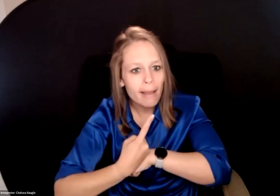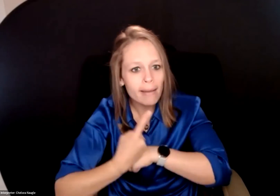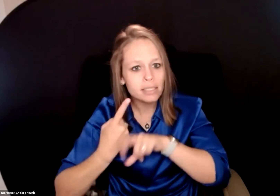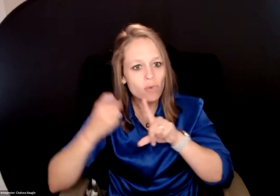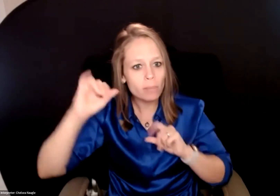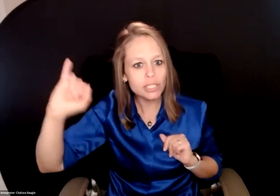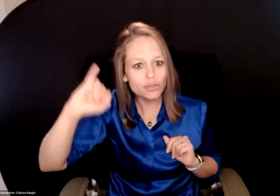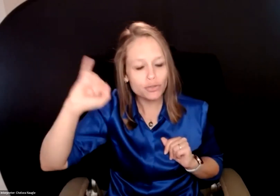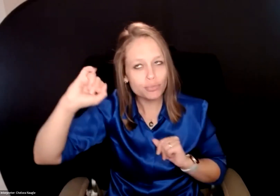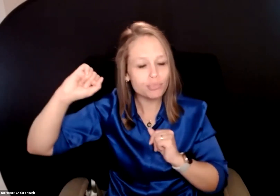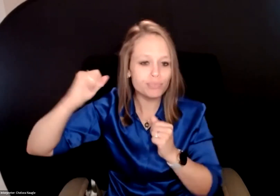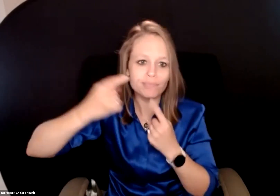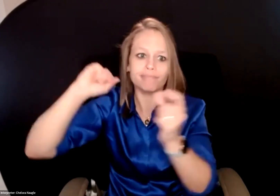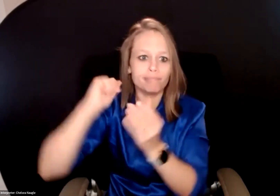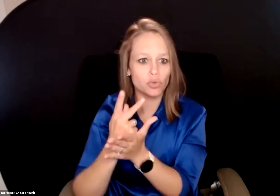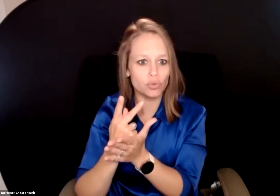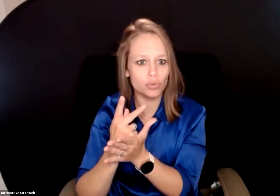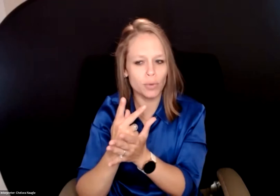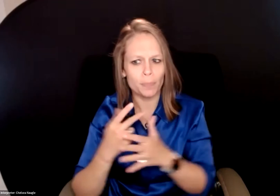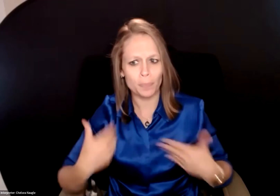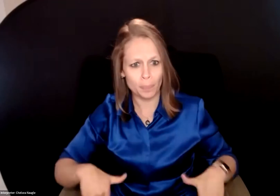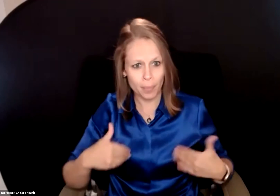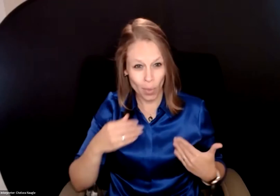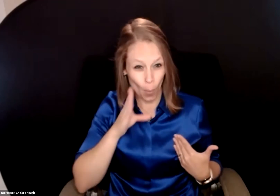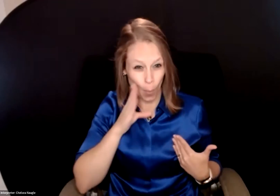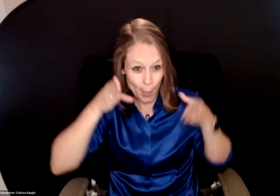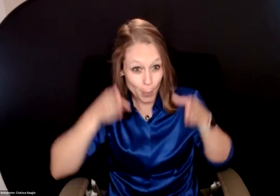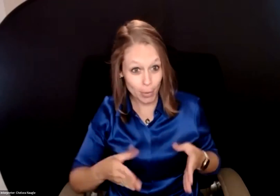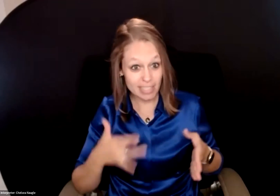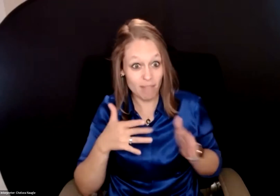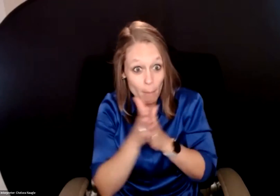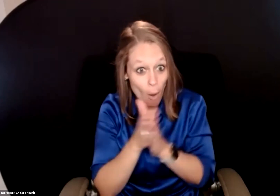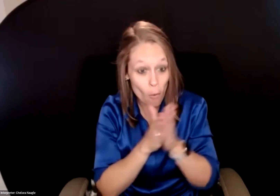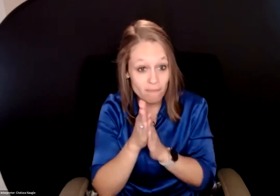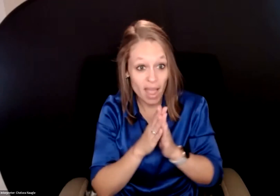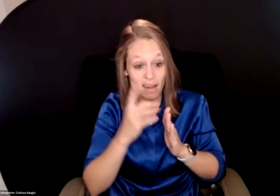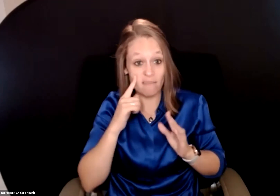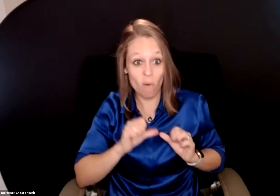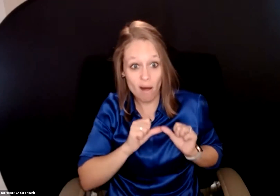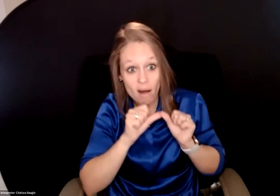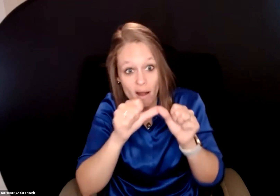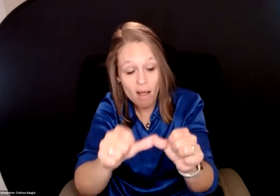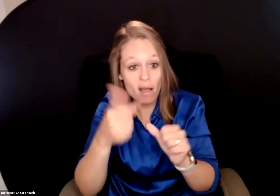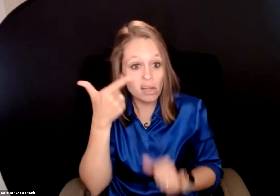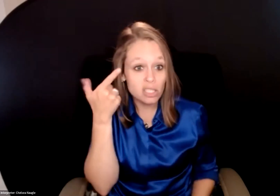Most people don't maintain that same level of motivation for 21 days after they have gone through medically supervised withdrawal.